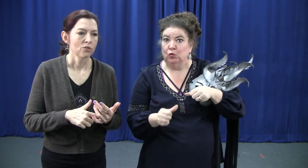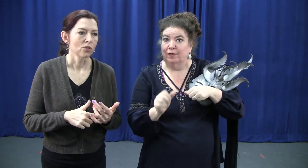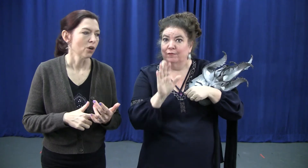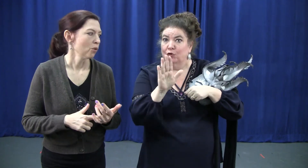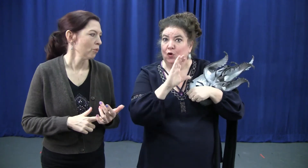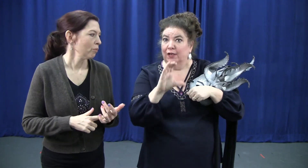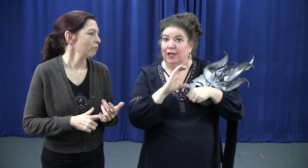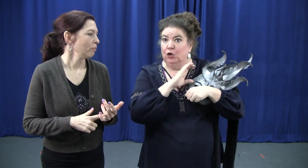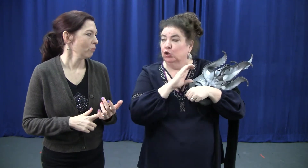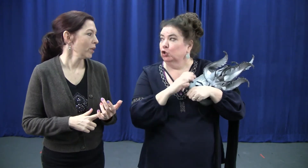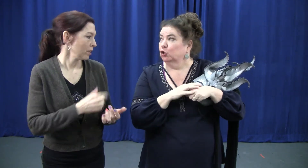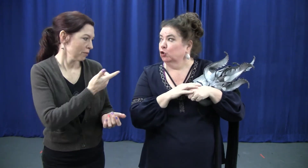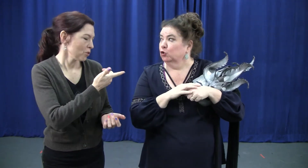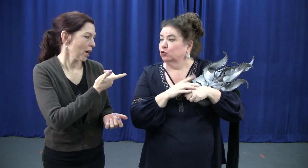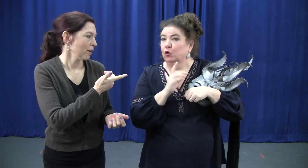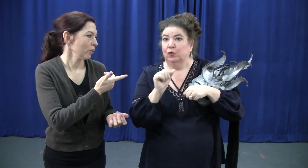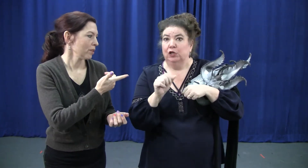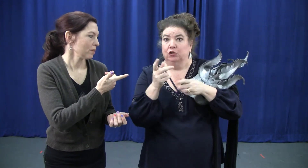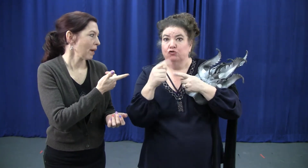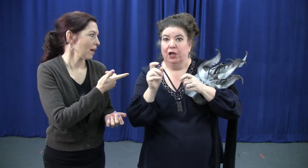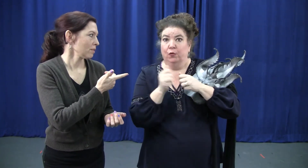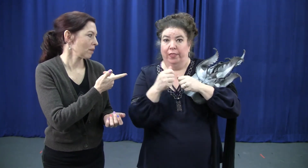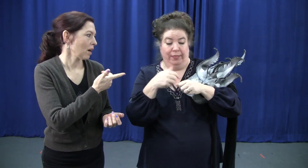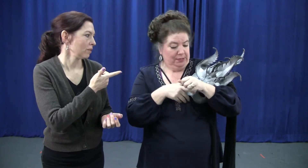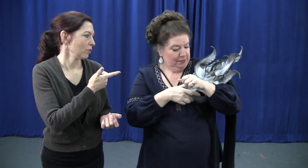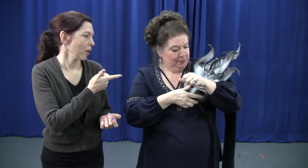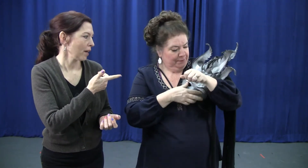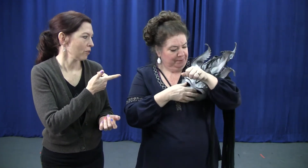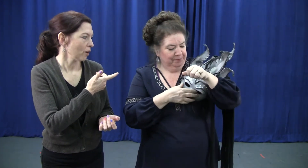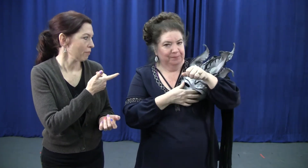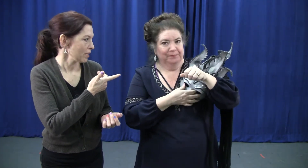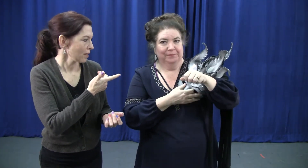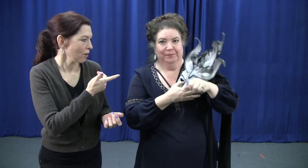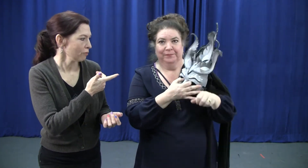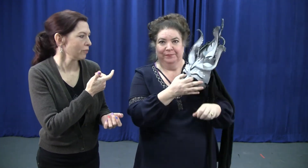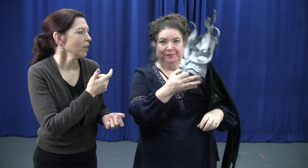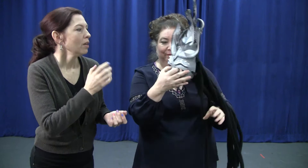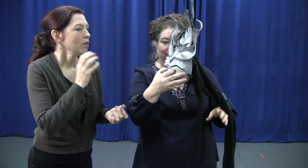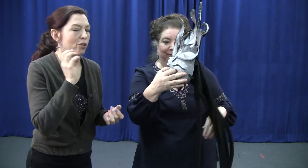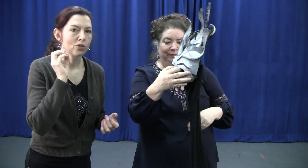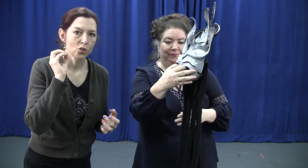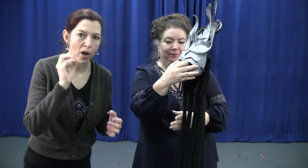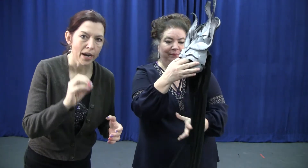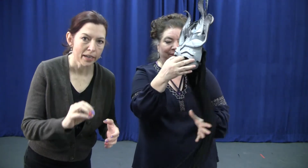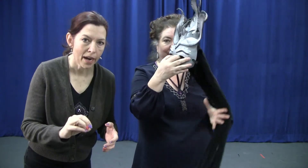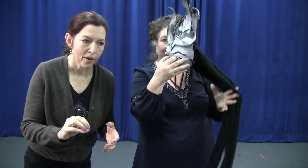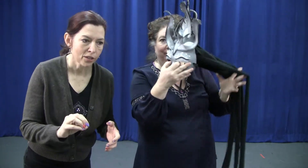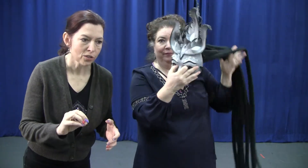So we could even try it with this mask on Luane or on myself. Try a character